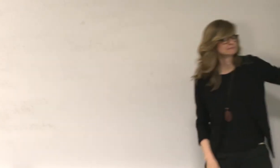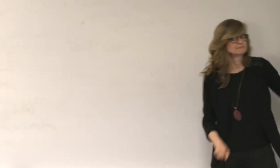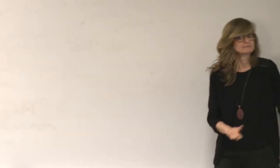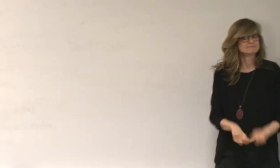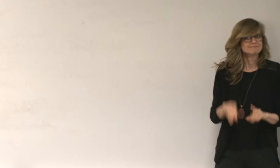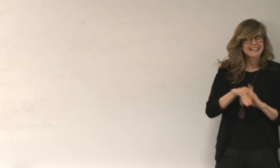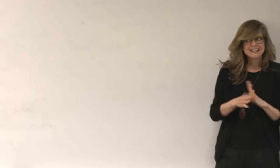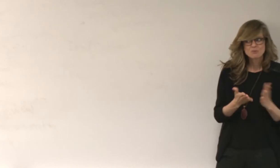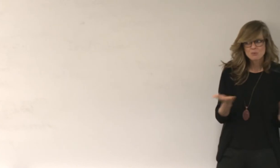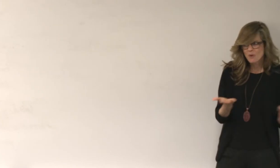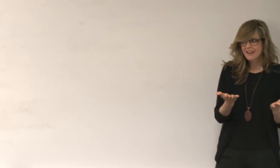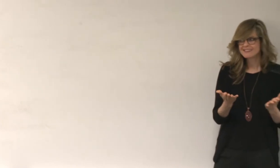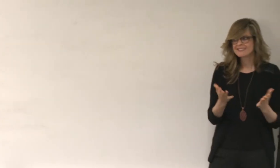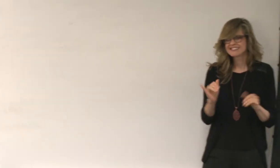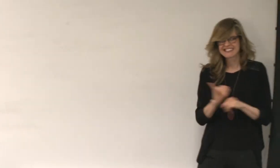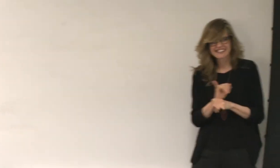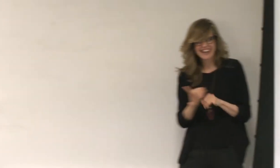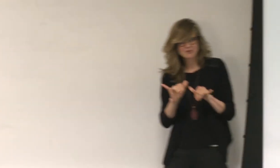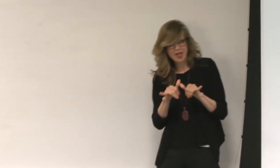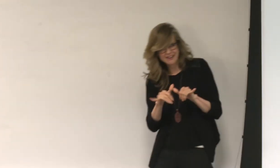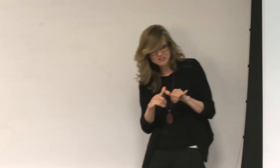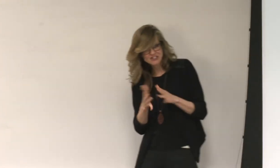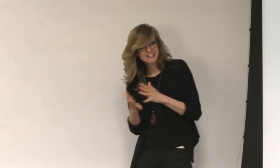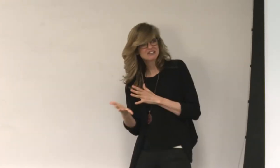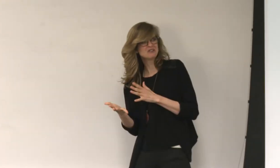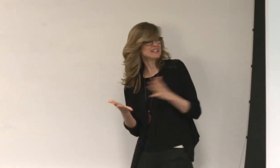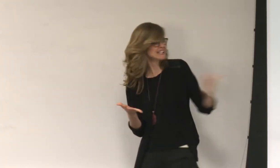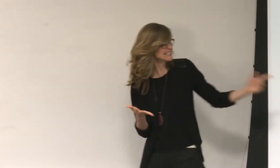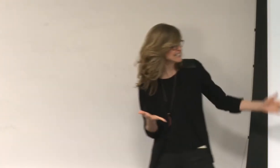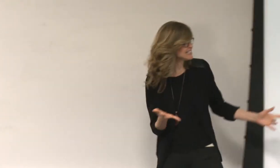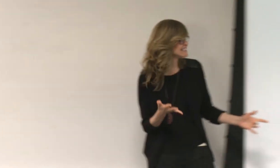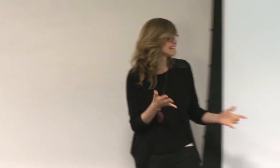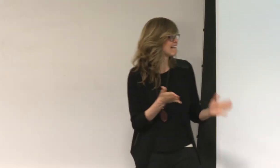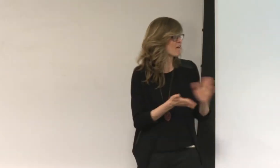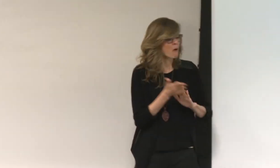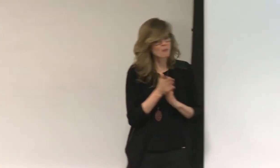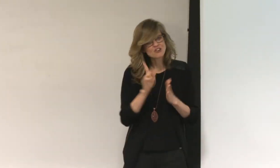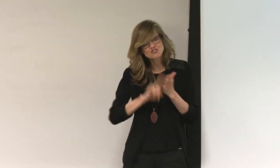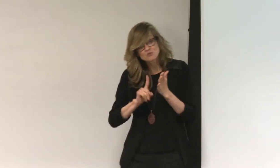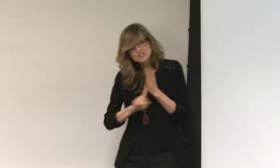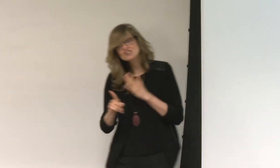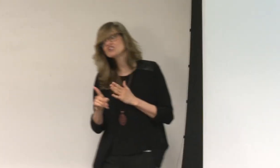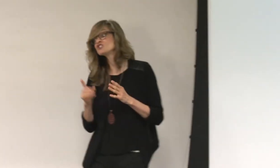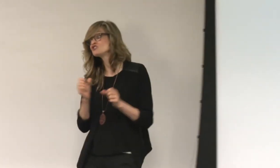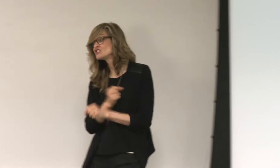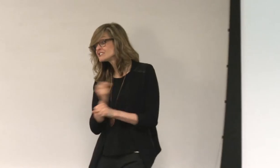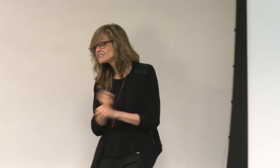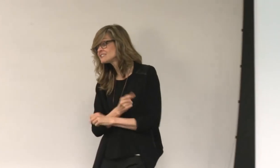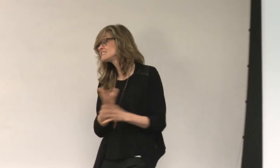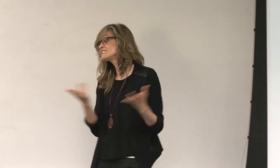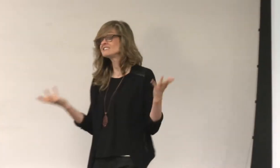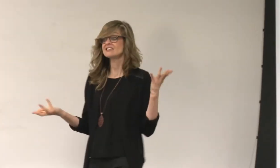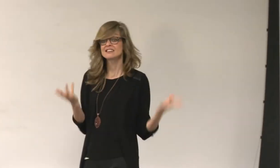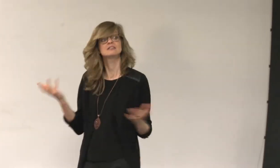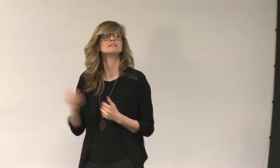BUT IN WHAT DISCIPLINE? INDUSTRIAL ENGINEERING? OPERATIONS RESEARCH? STATISTICS? I DIDN'T KNOW.